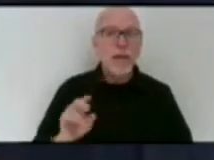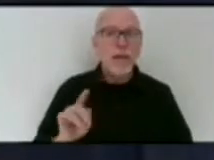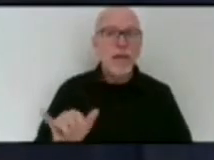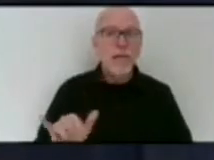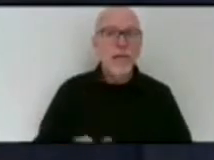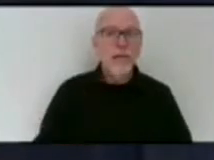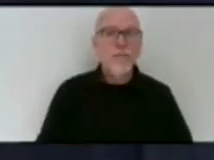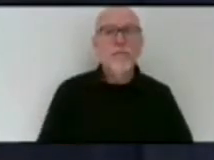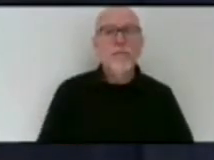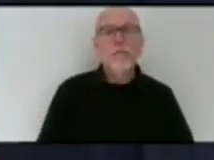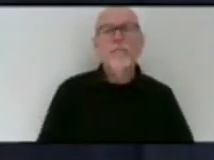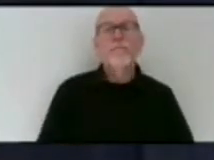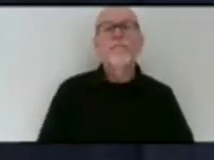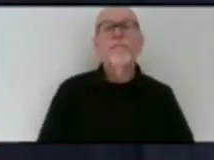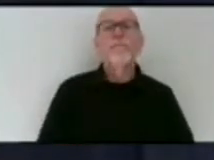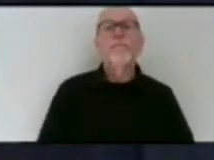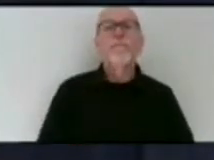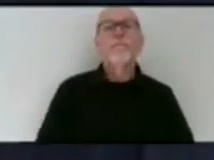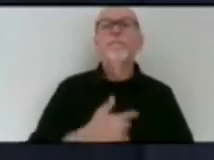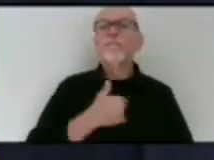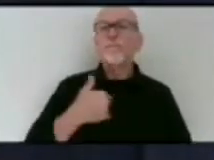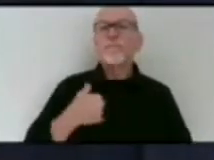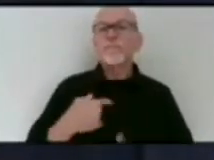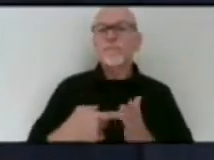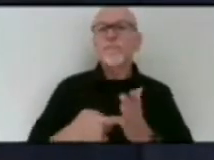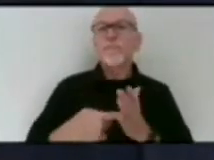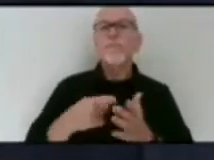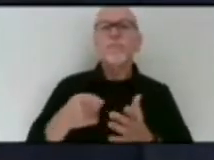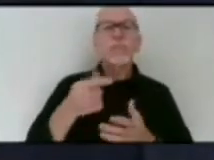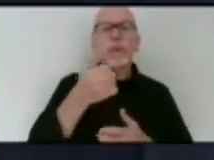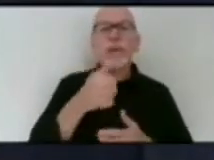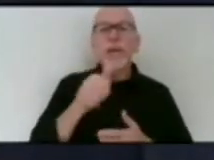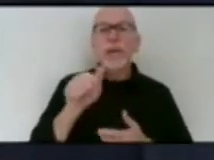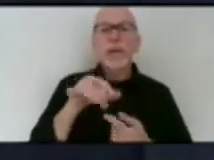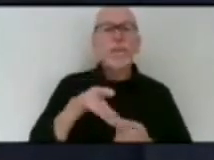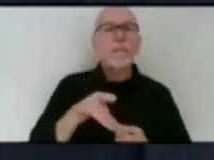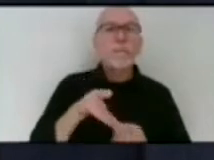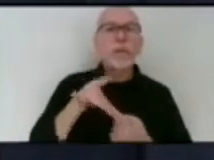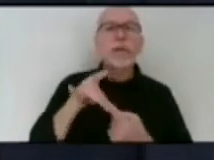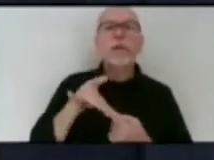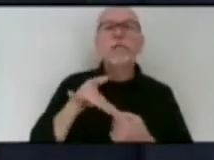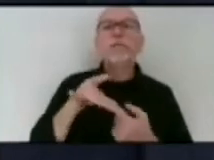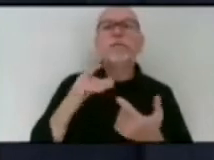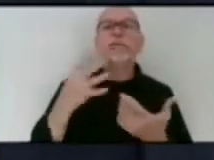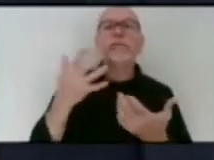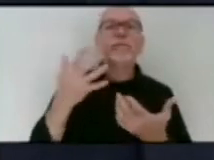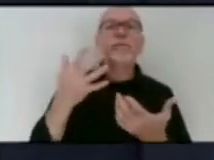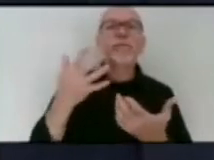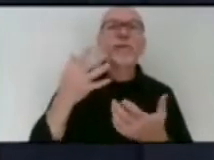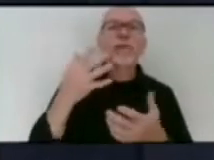we will require that's special seasonal or commercial indoor events seeking